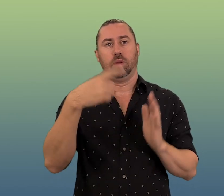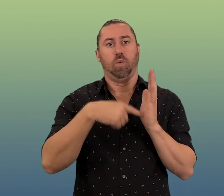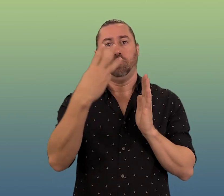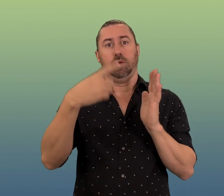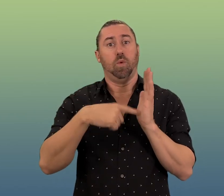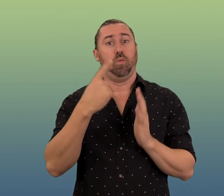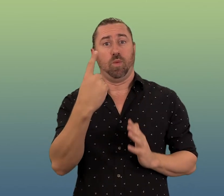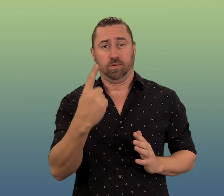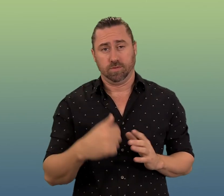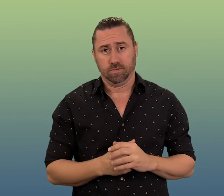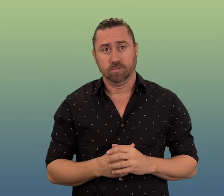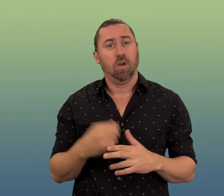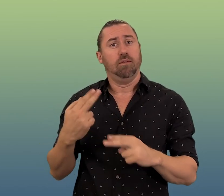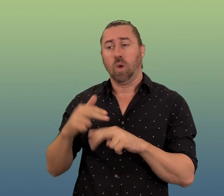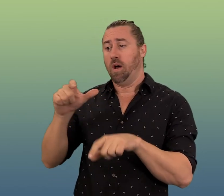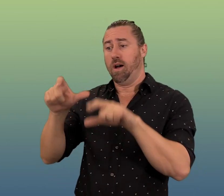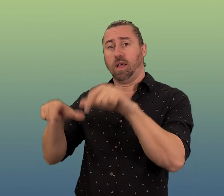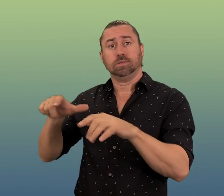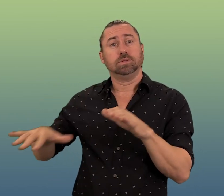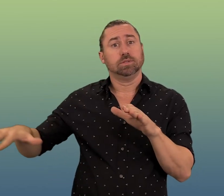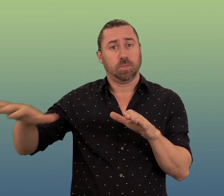Three point three point one. For our customers.